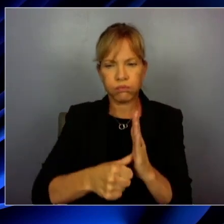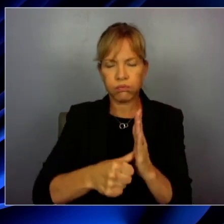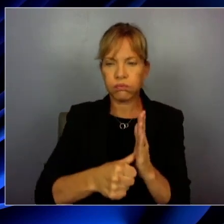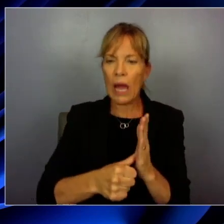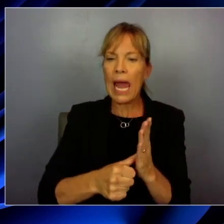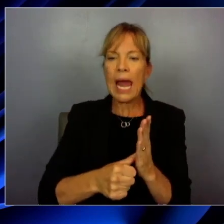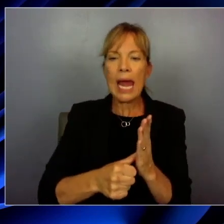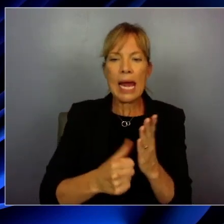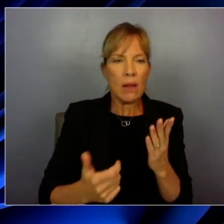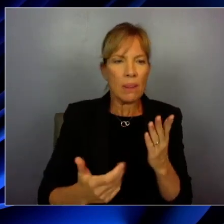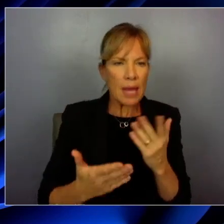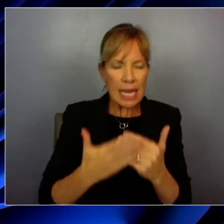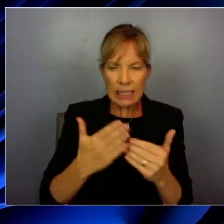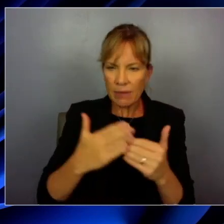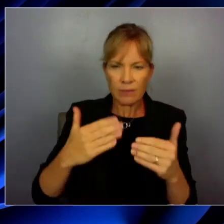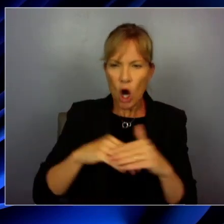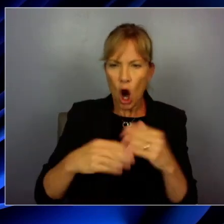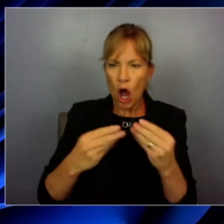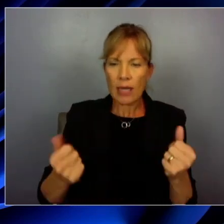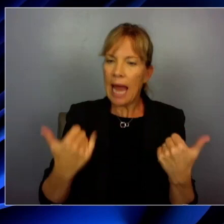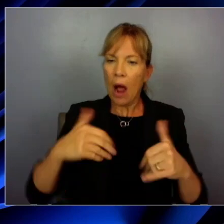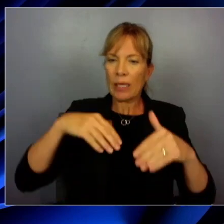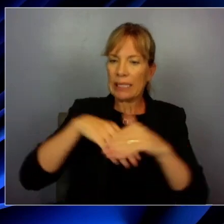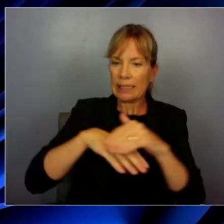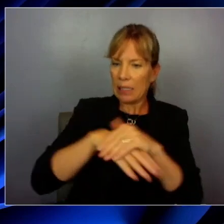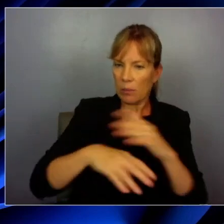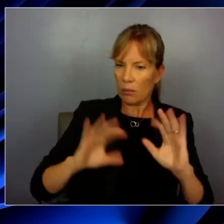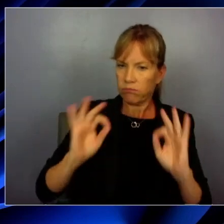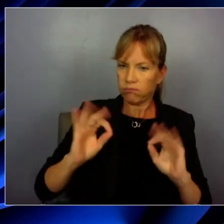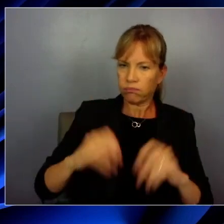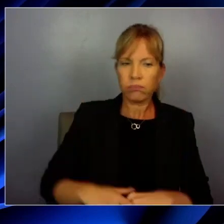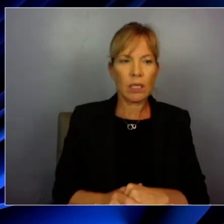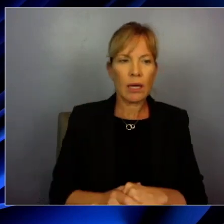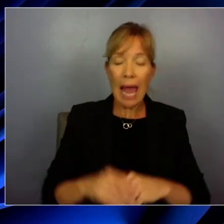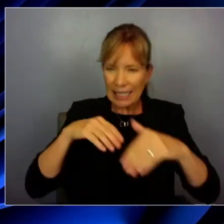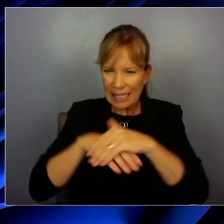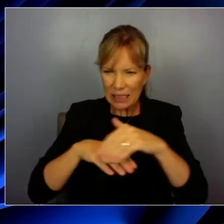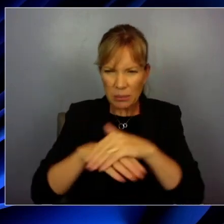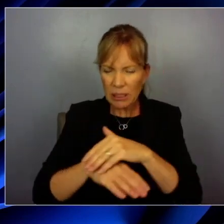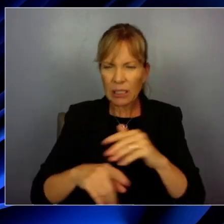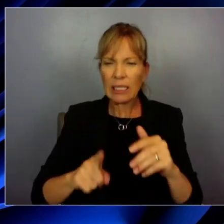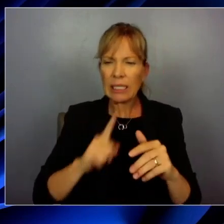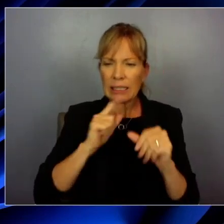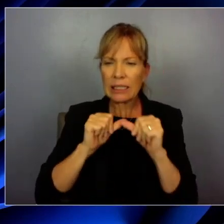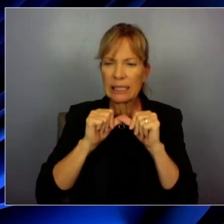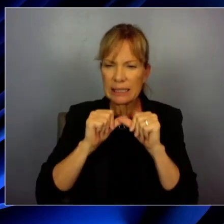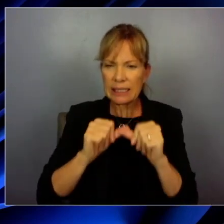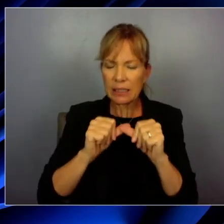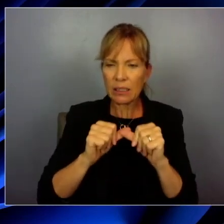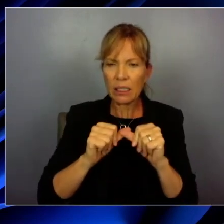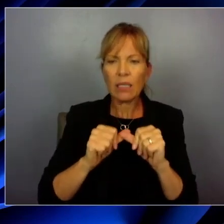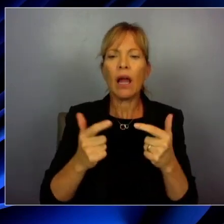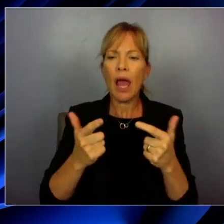Right, it's now accessibility, and accessibility is consistently delivered as a brand,